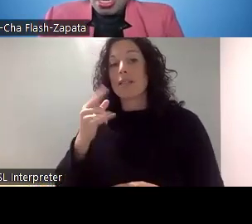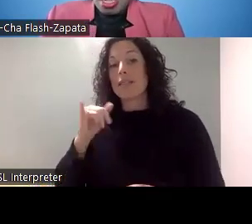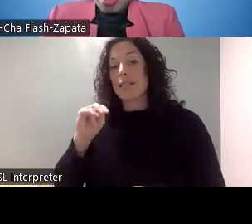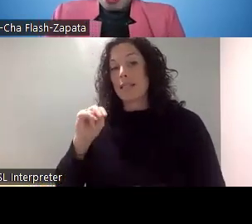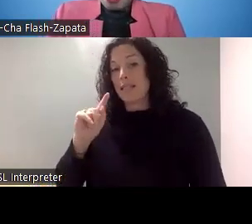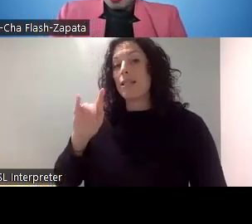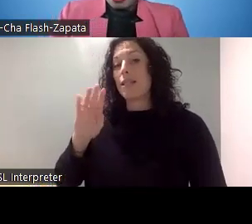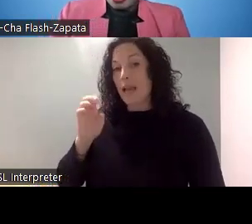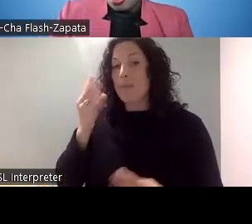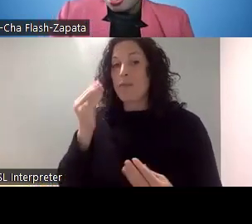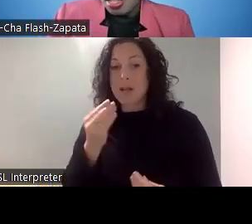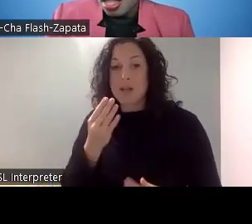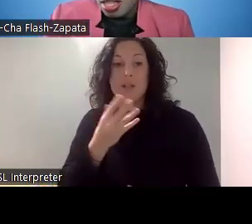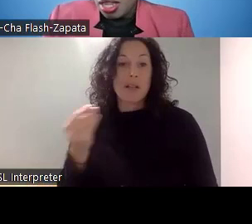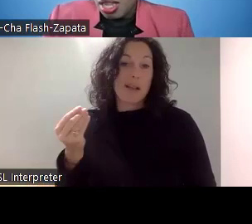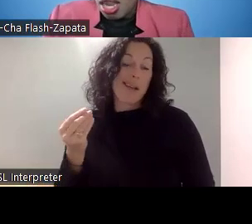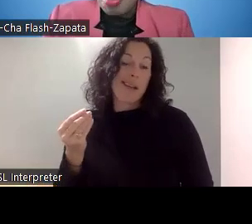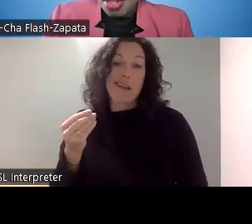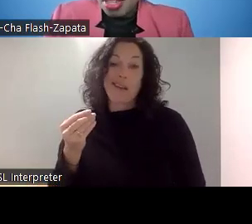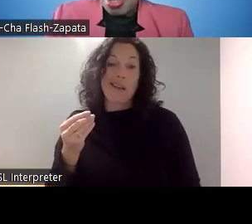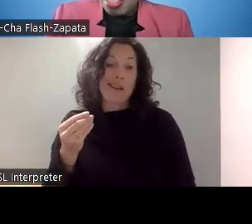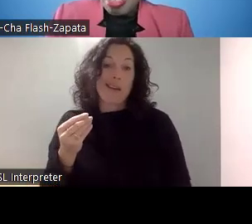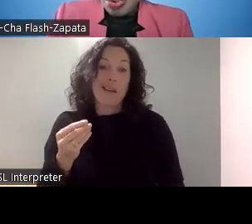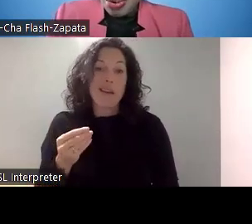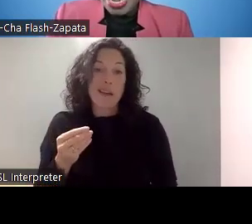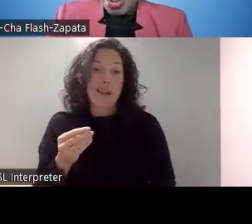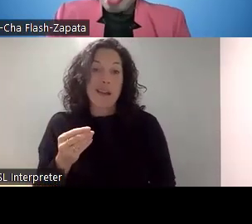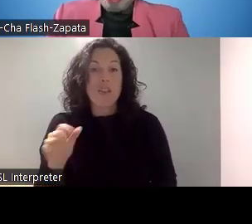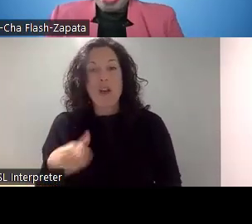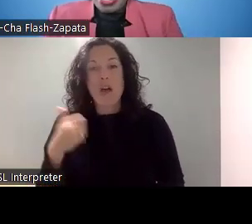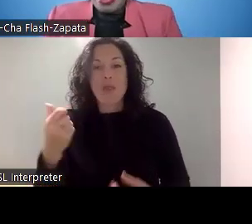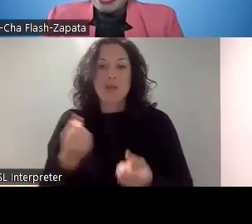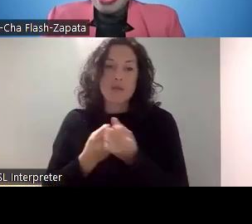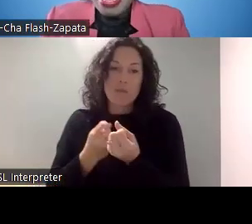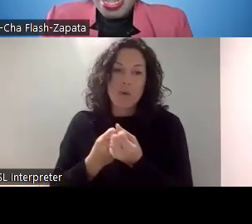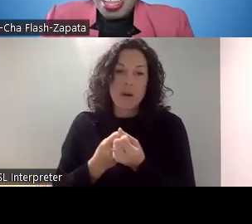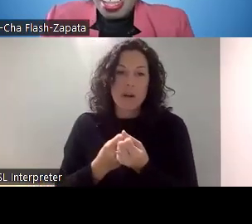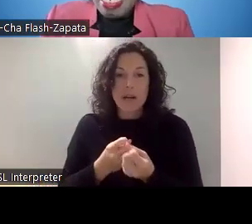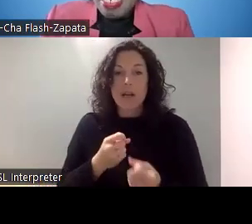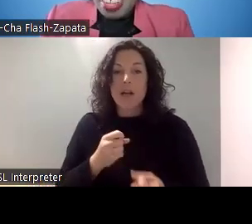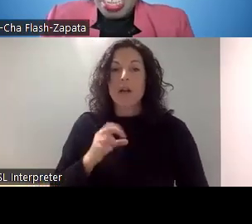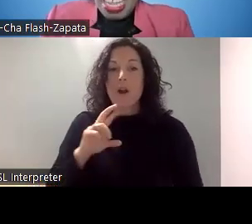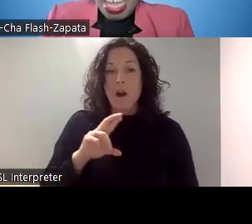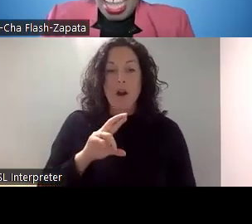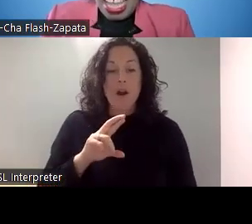and the Other Support in RPPR as well.